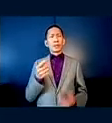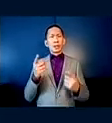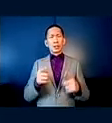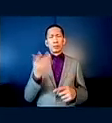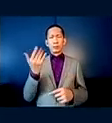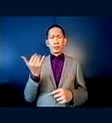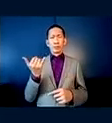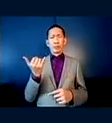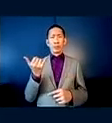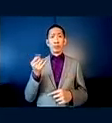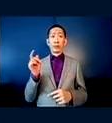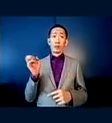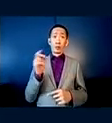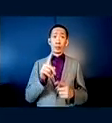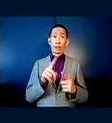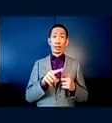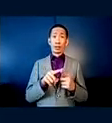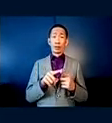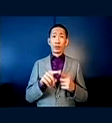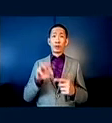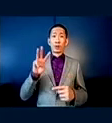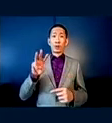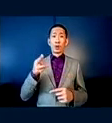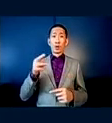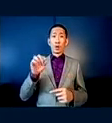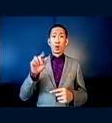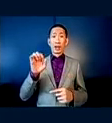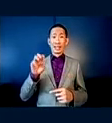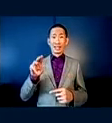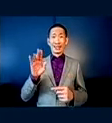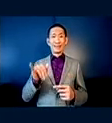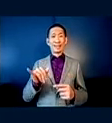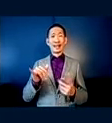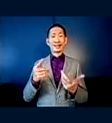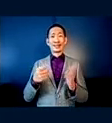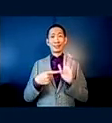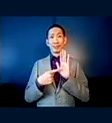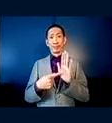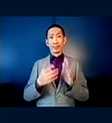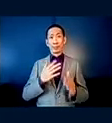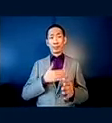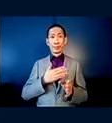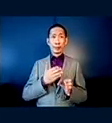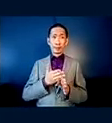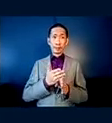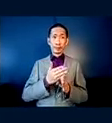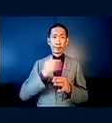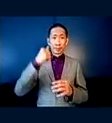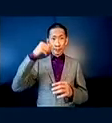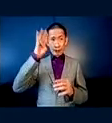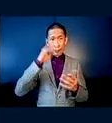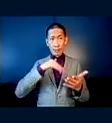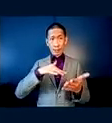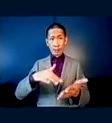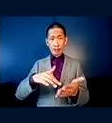WHY IS THIS HAPPENING? WELL, IF YOU GO BACK TO THE HOLISM THAT'S A CALLING CARD OF